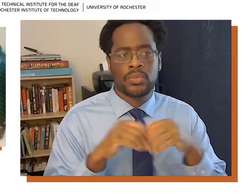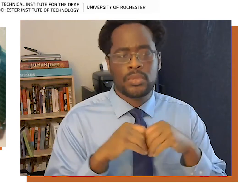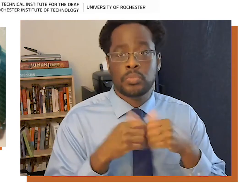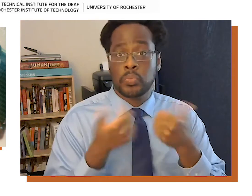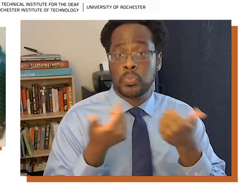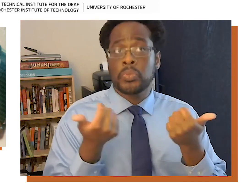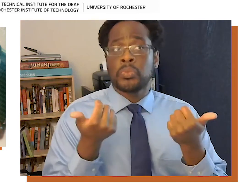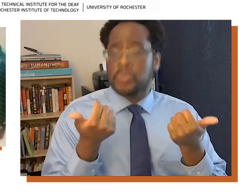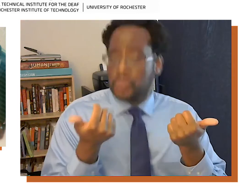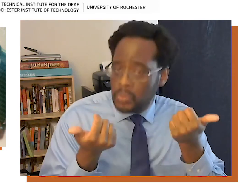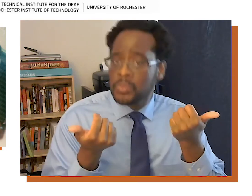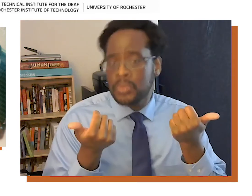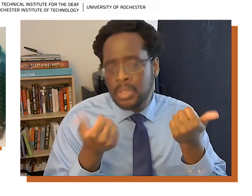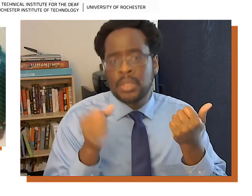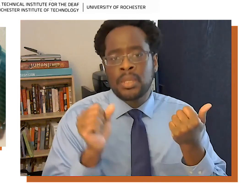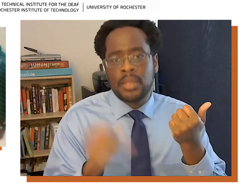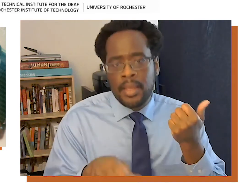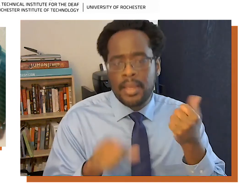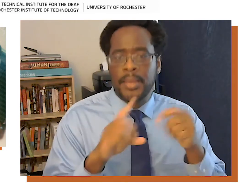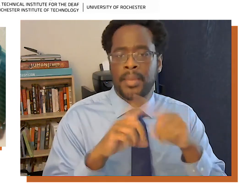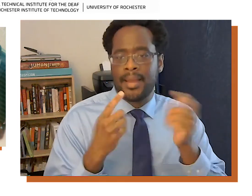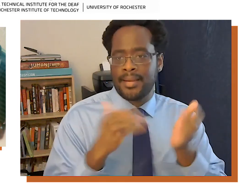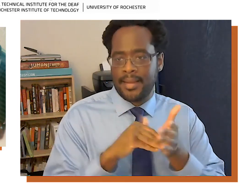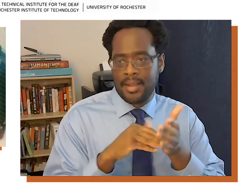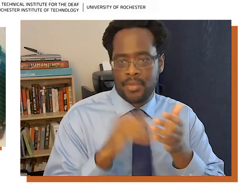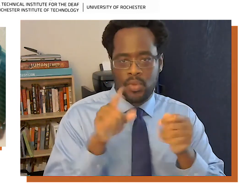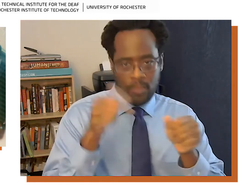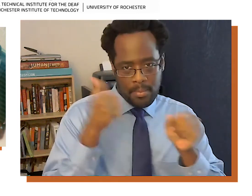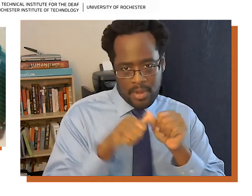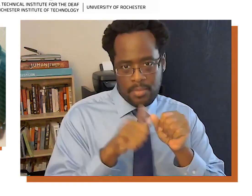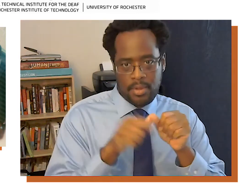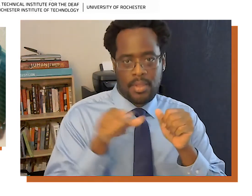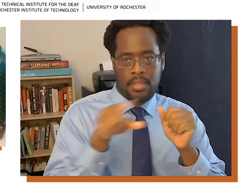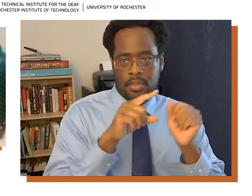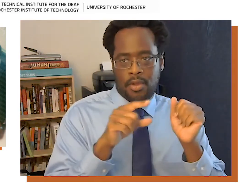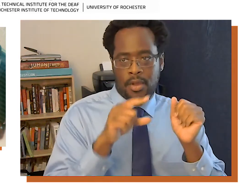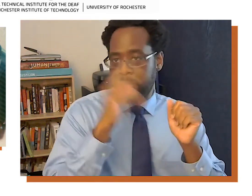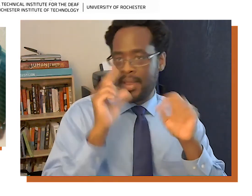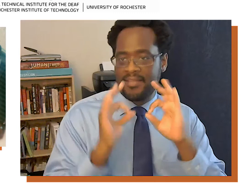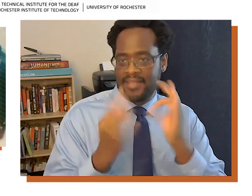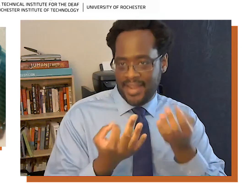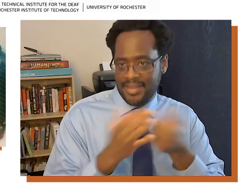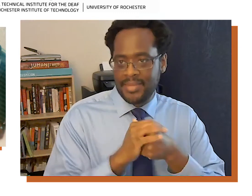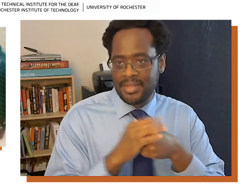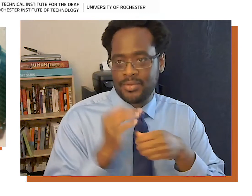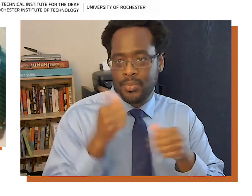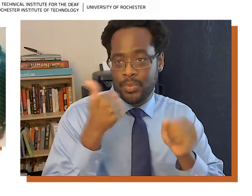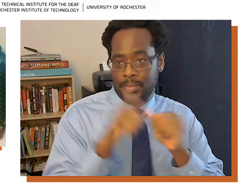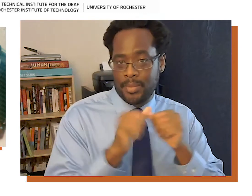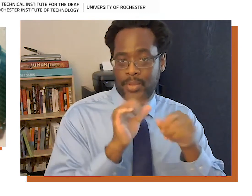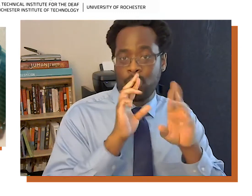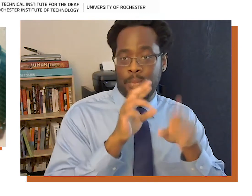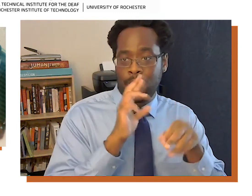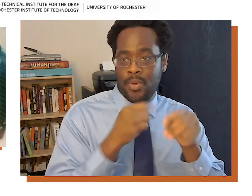but you think about, "Oh, my, a Black Deaf family," you know, several members who are Deaf, you might come together.